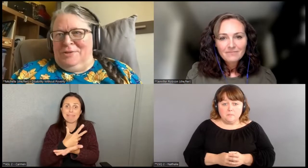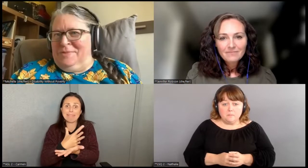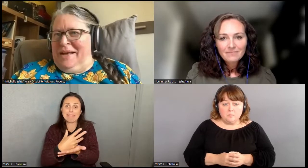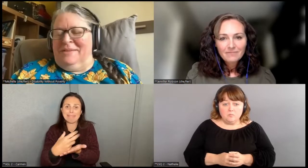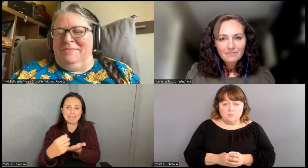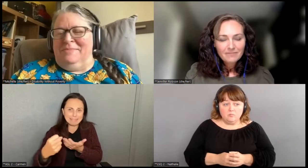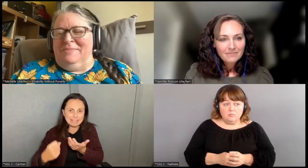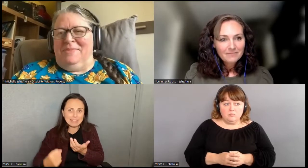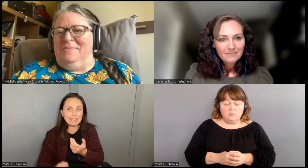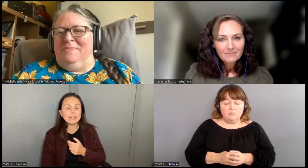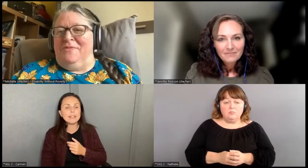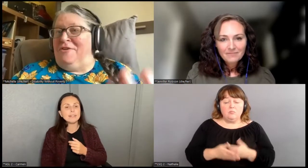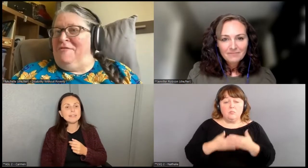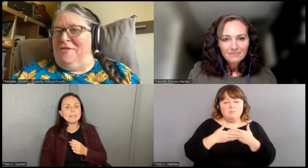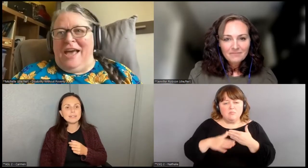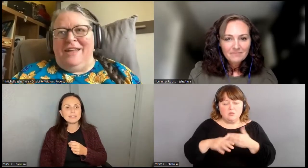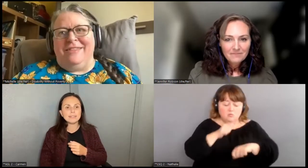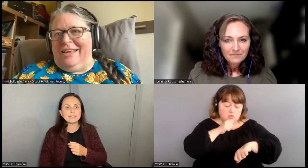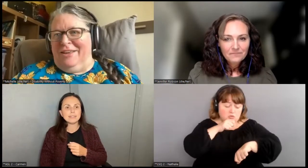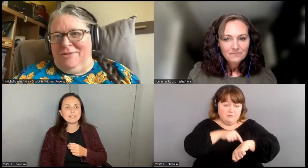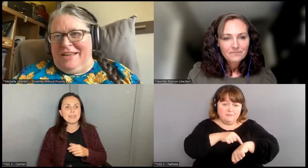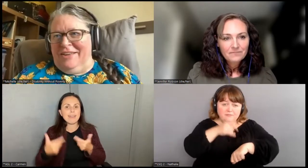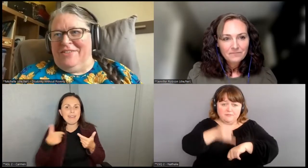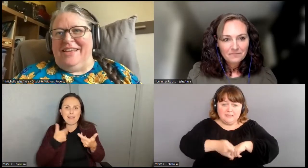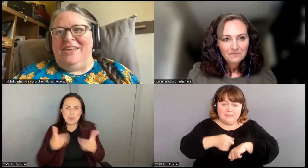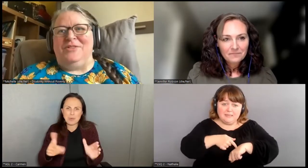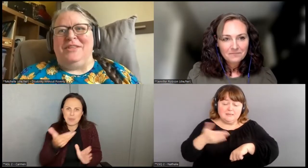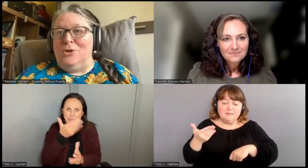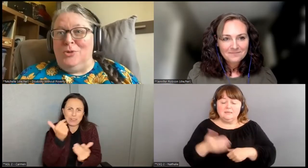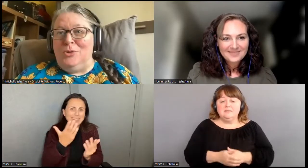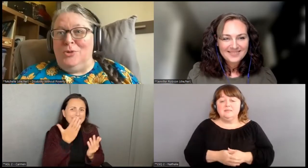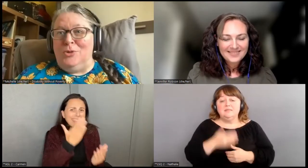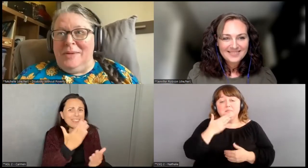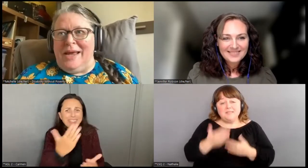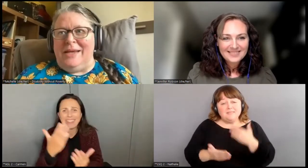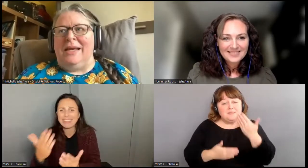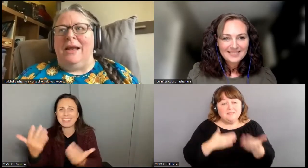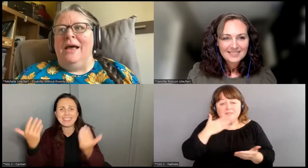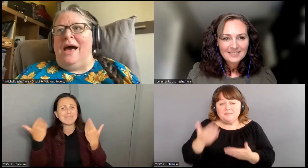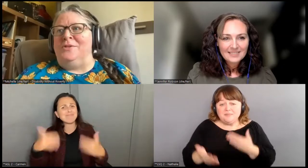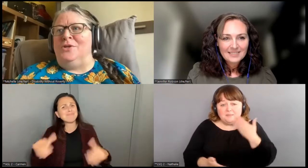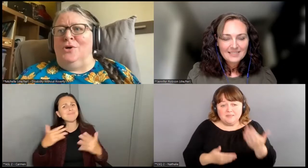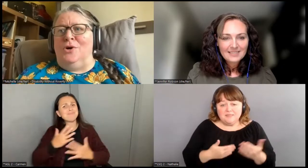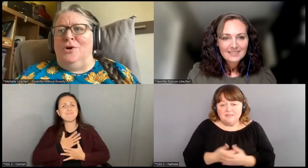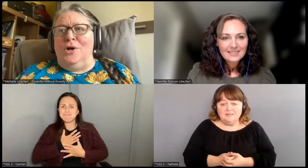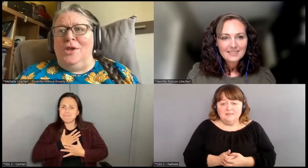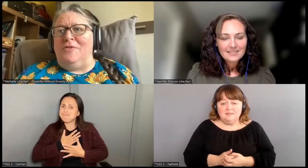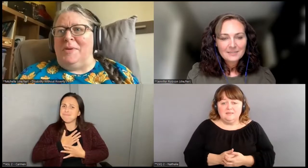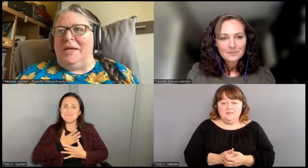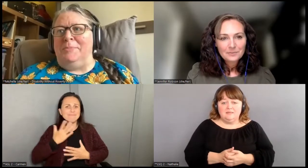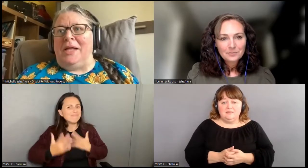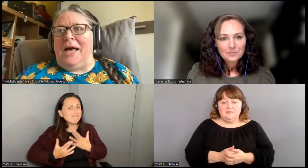YOU KNOW, I -- BEFORE I FORGET, THANK YOU, THANK YOU, THANK YOU. TO ALL OF THE PEOPLE,